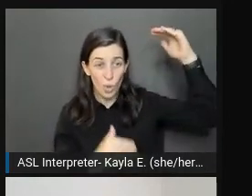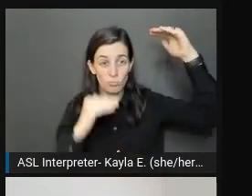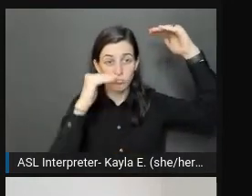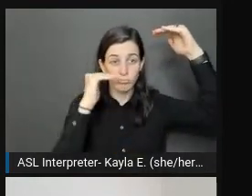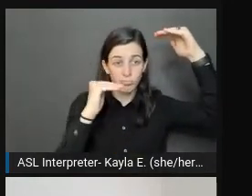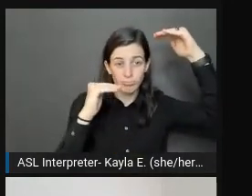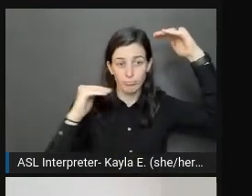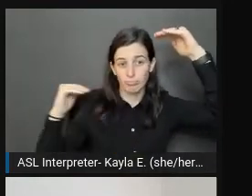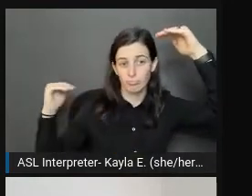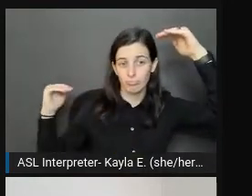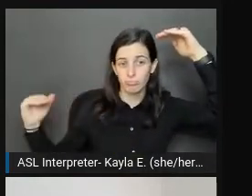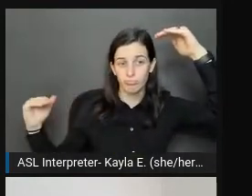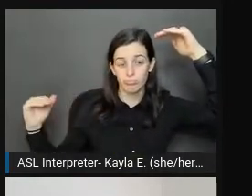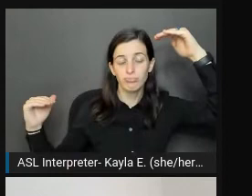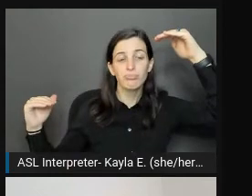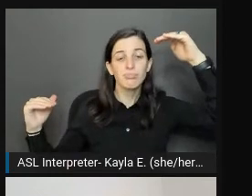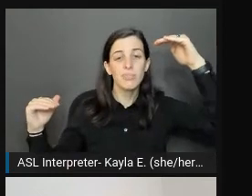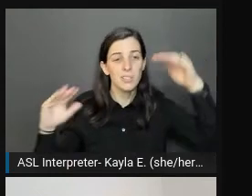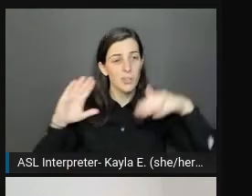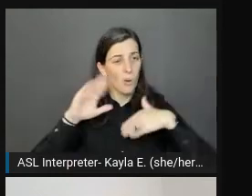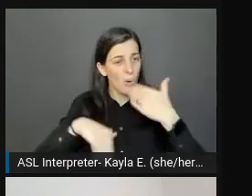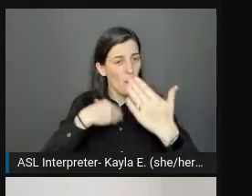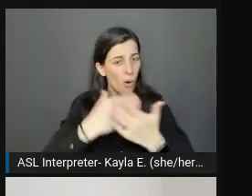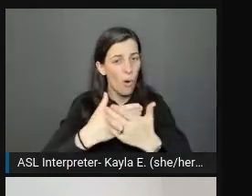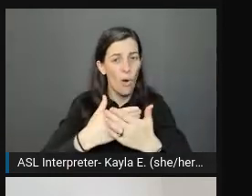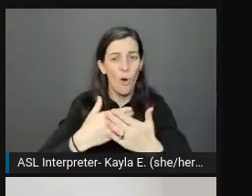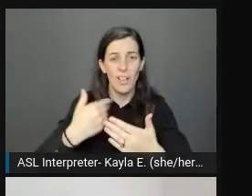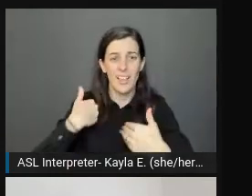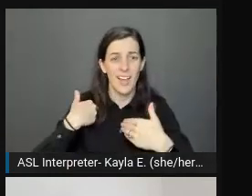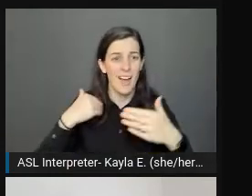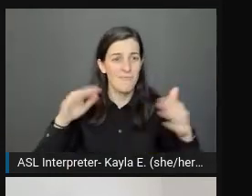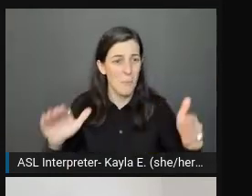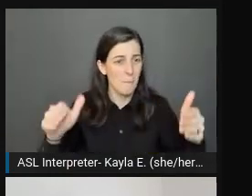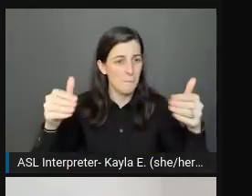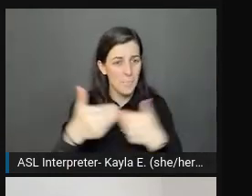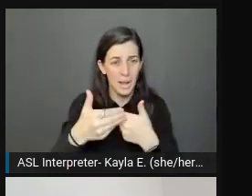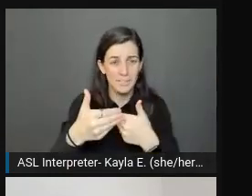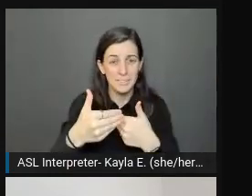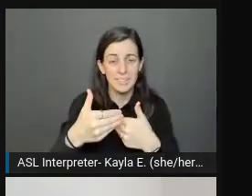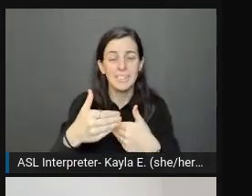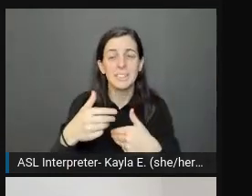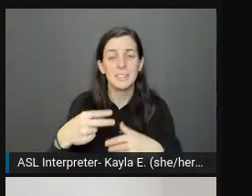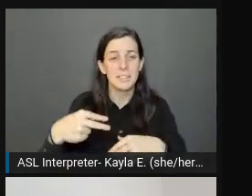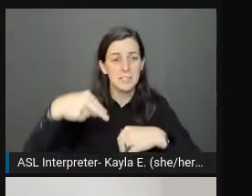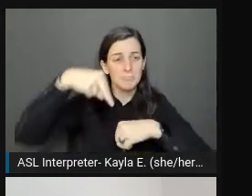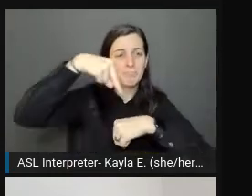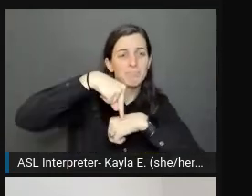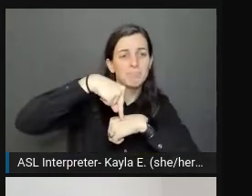and they all are standing on a box to be able to see the game,